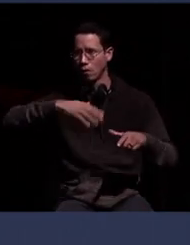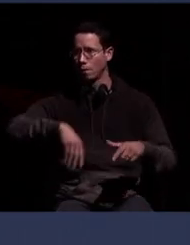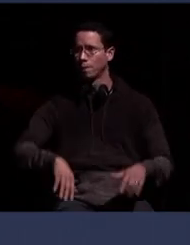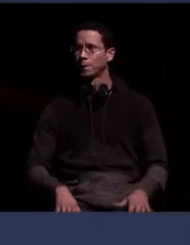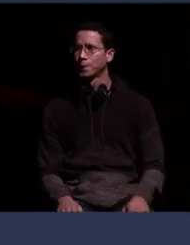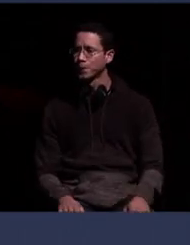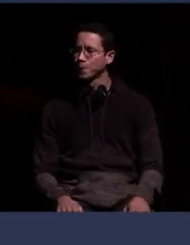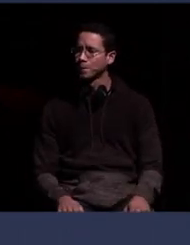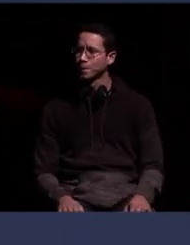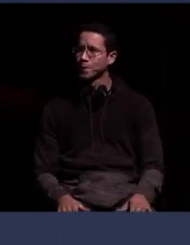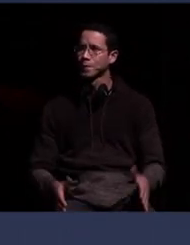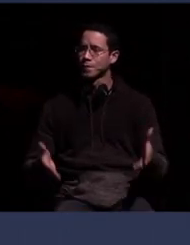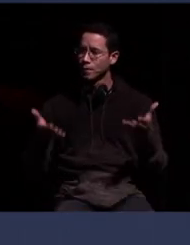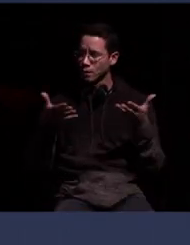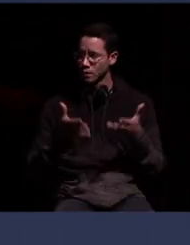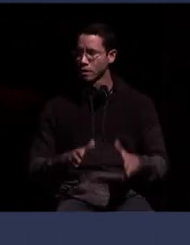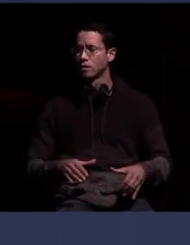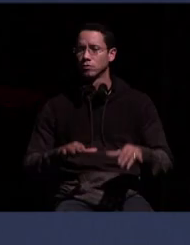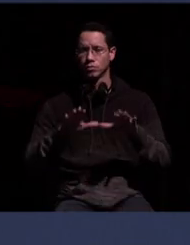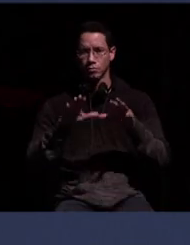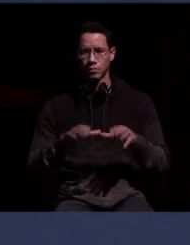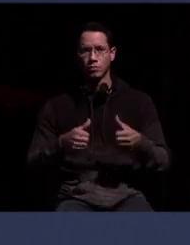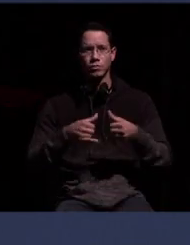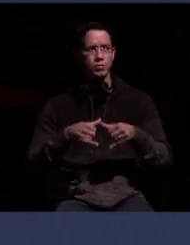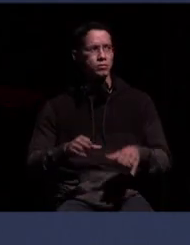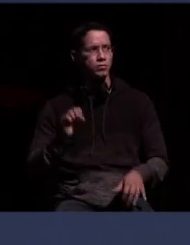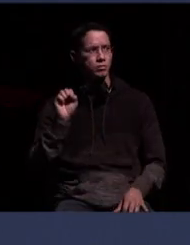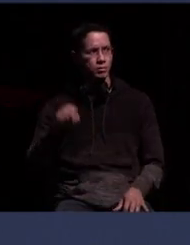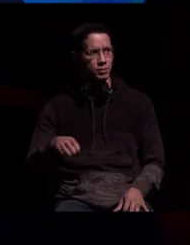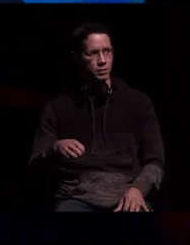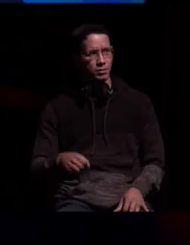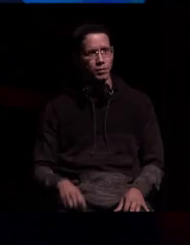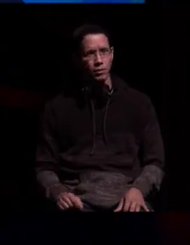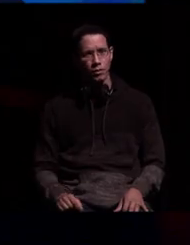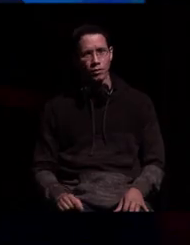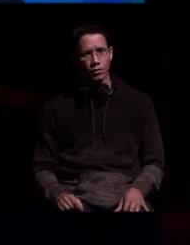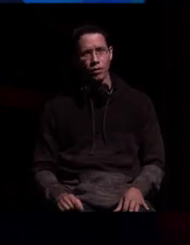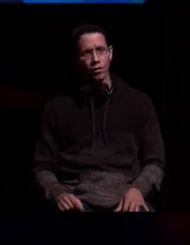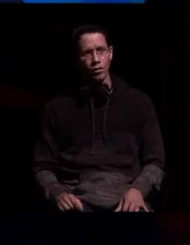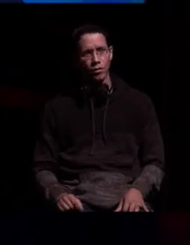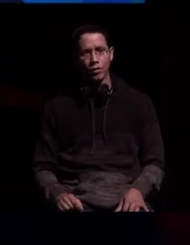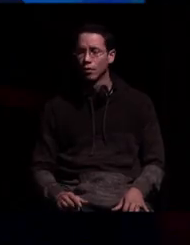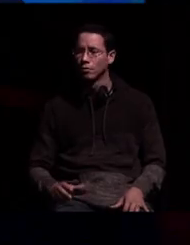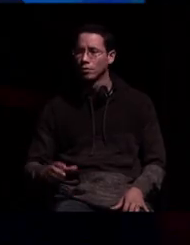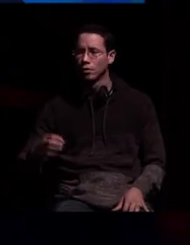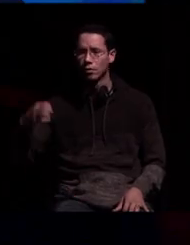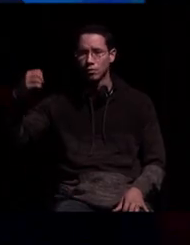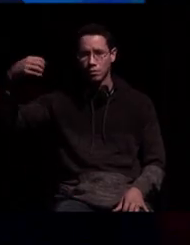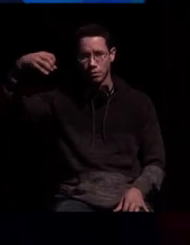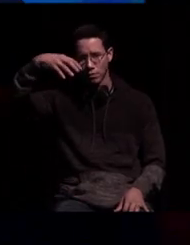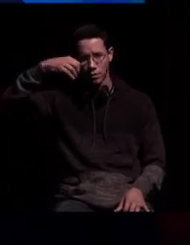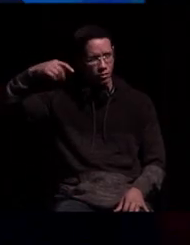It was born, indeed. It’s not like, “One fine day, people came up with the idea”. It’s not that way.